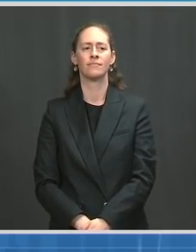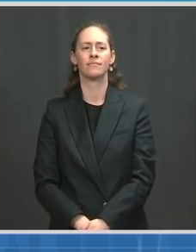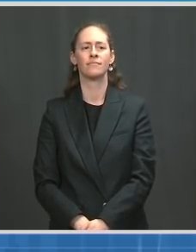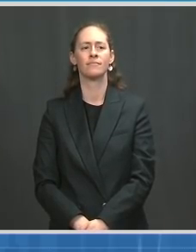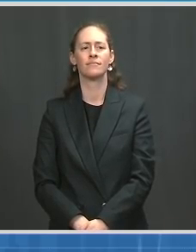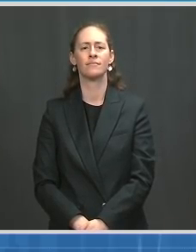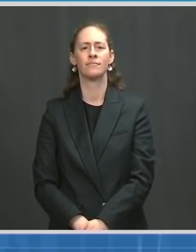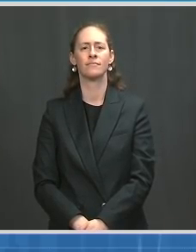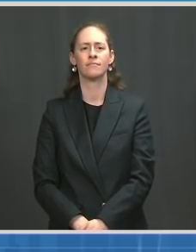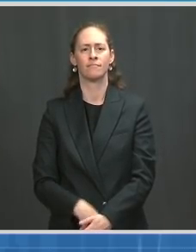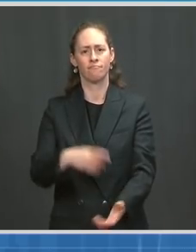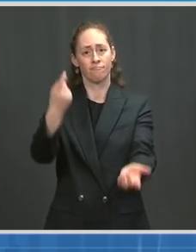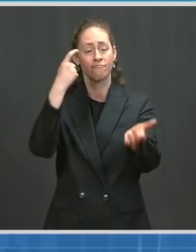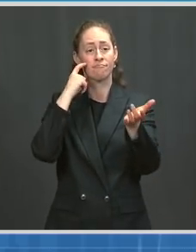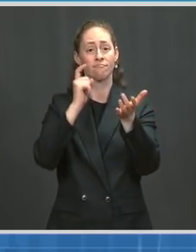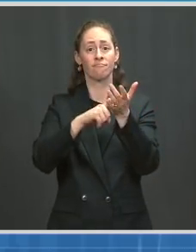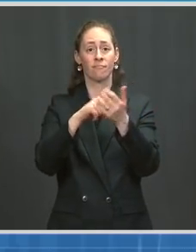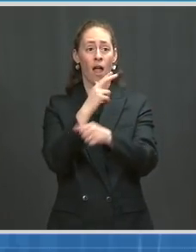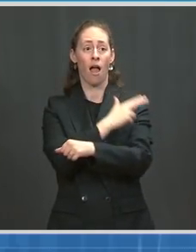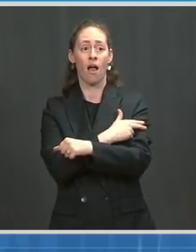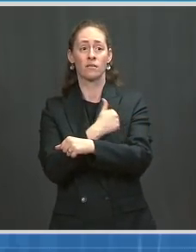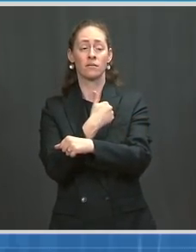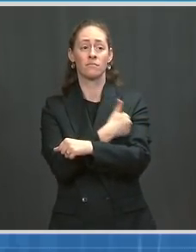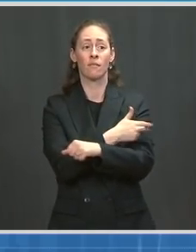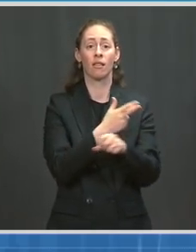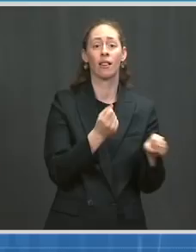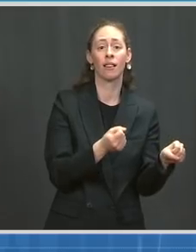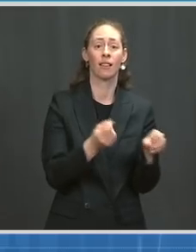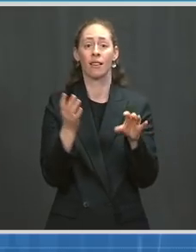and compare the placebo, in red, with the J&J,